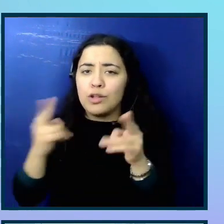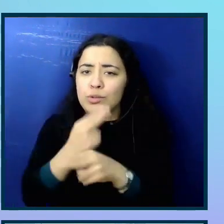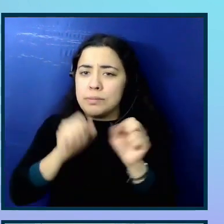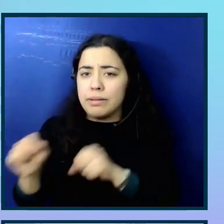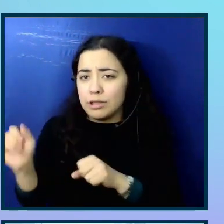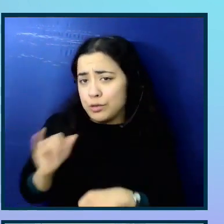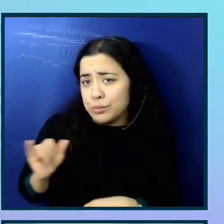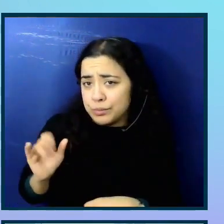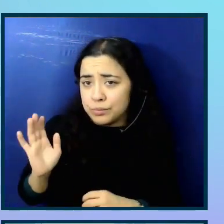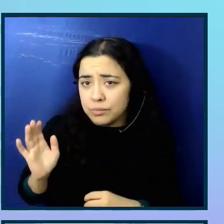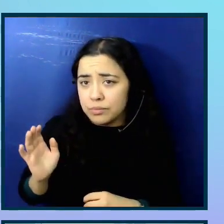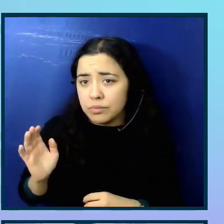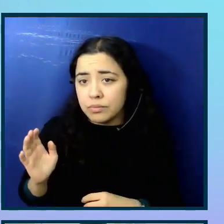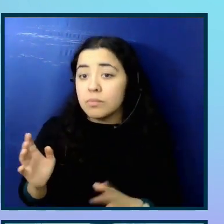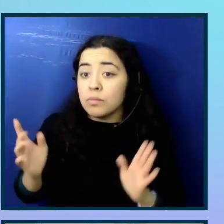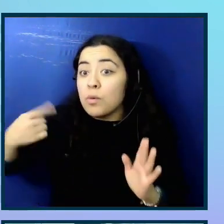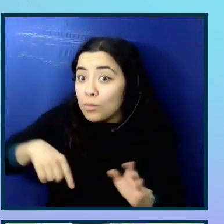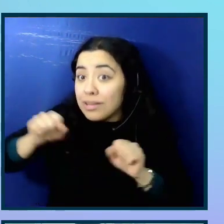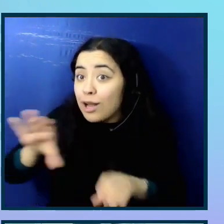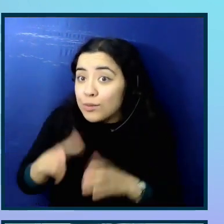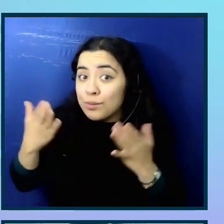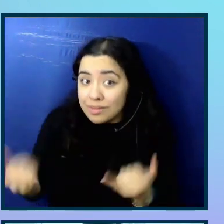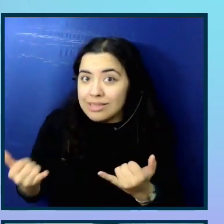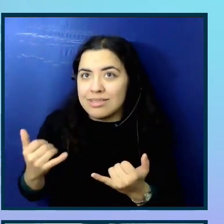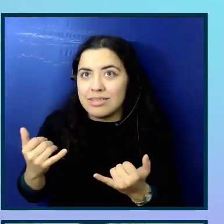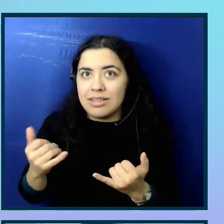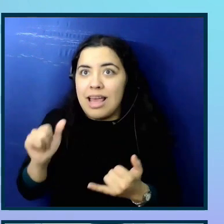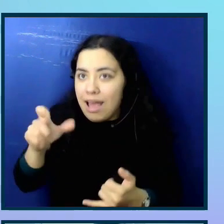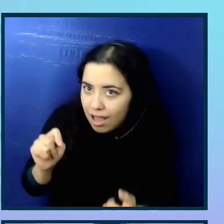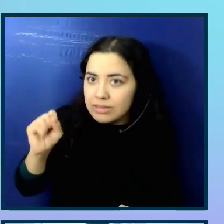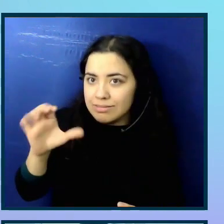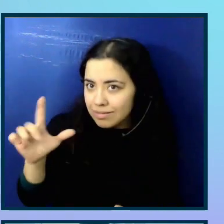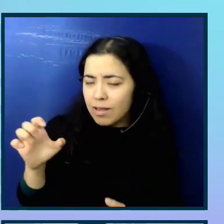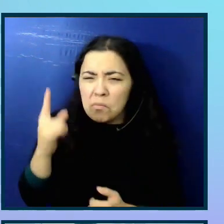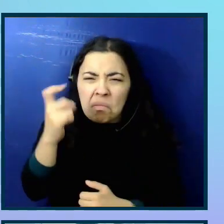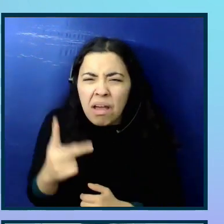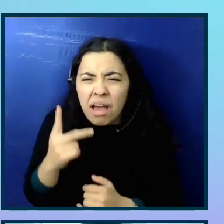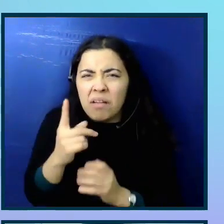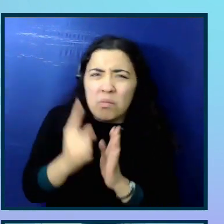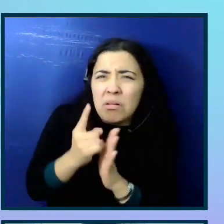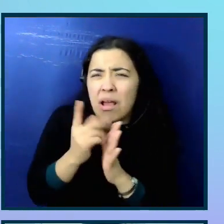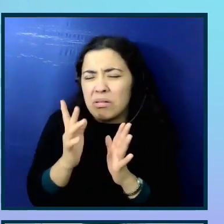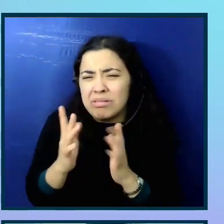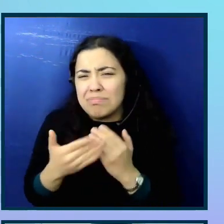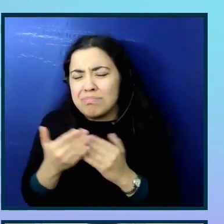And we can do this at scale. Again, it took an hour and a half to go through these sessions. It's something that we can build into our process.